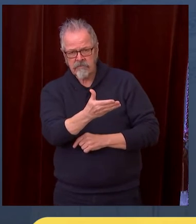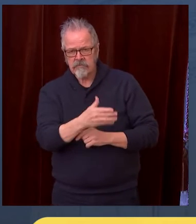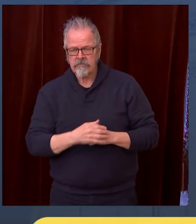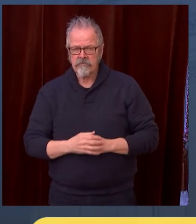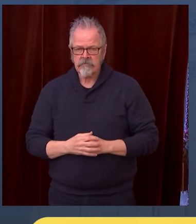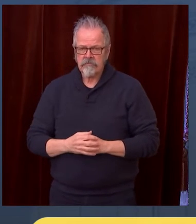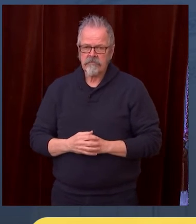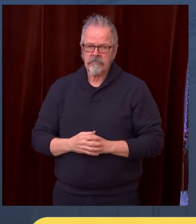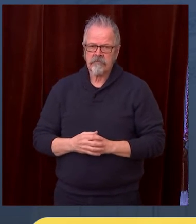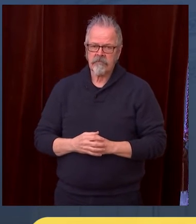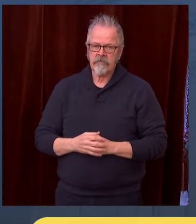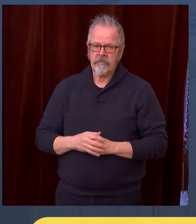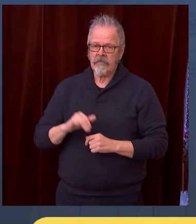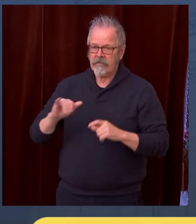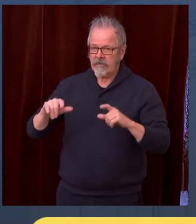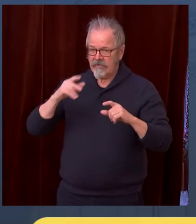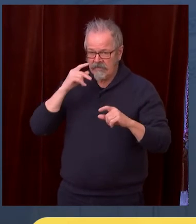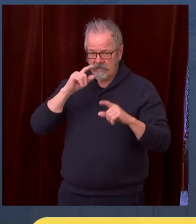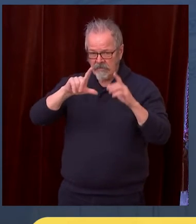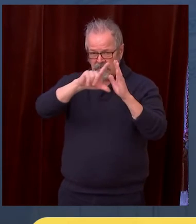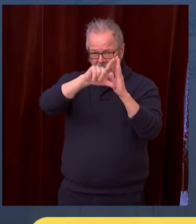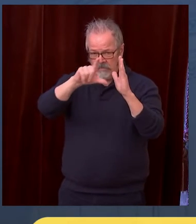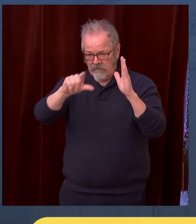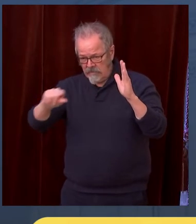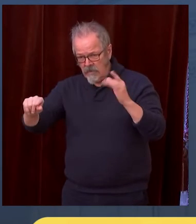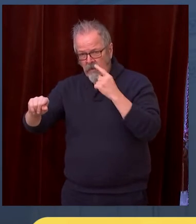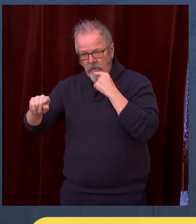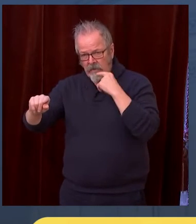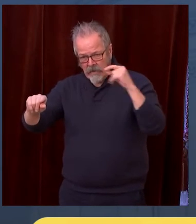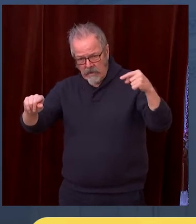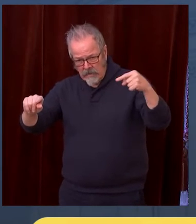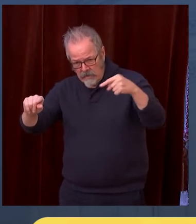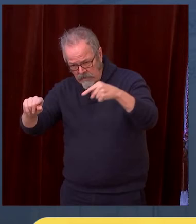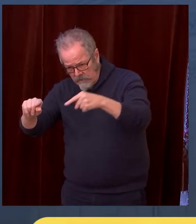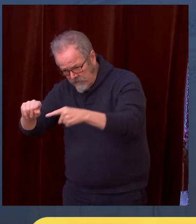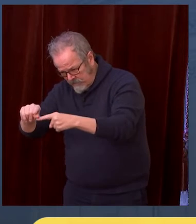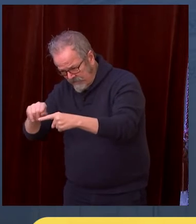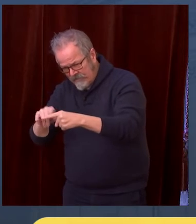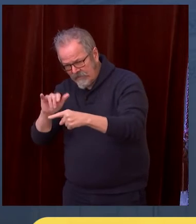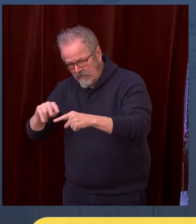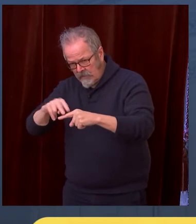Now this slide and I'm gonna spend a minute on this to make sure people can understand it.